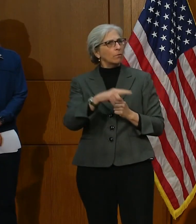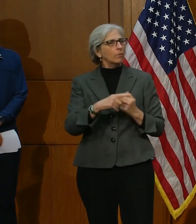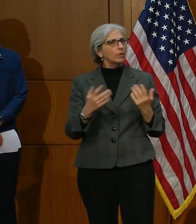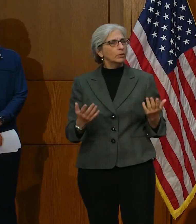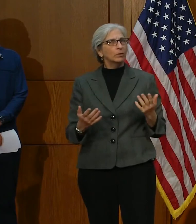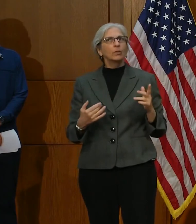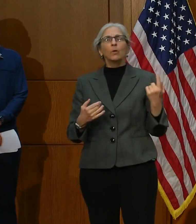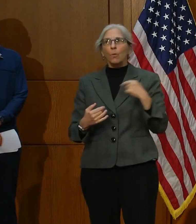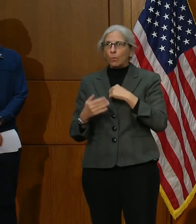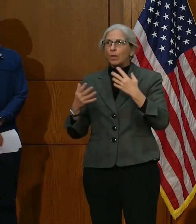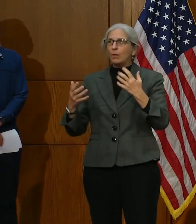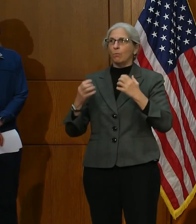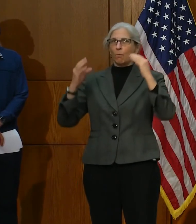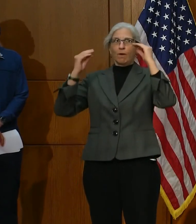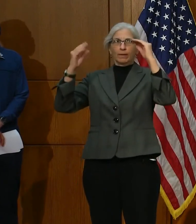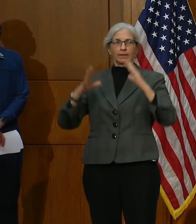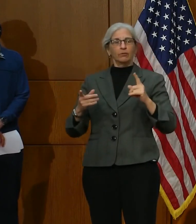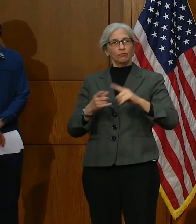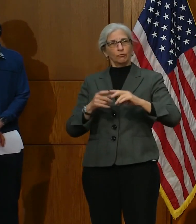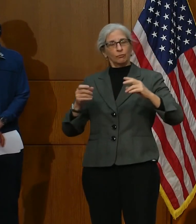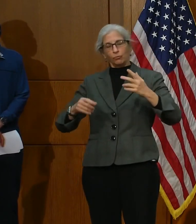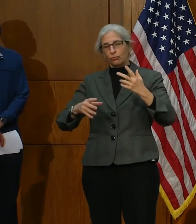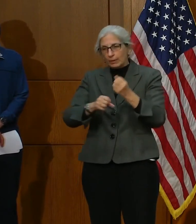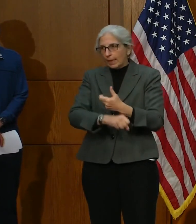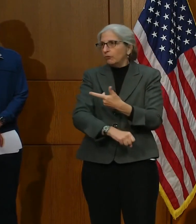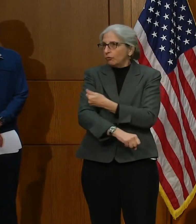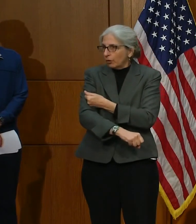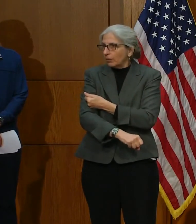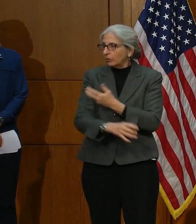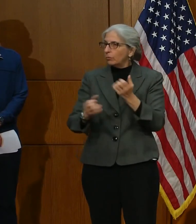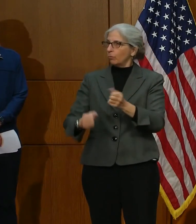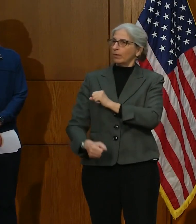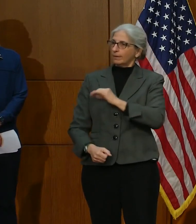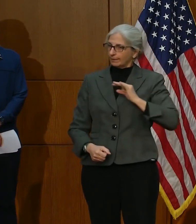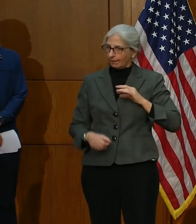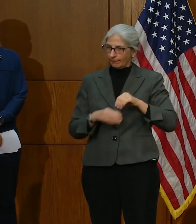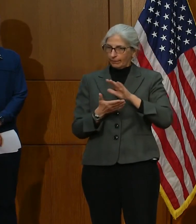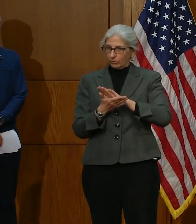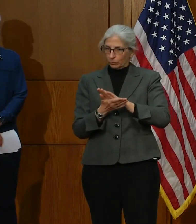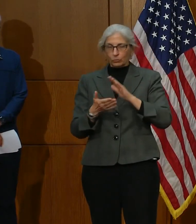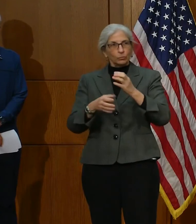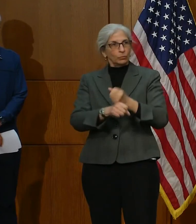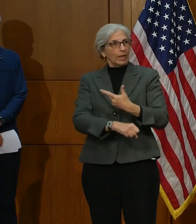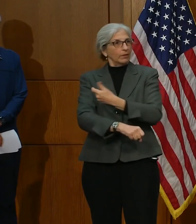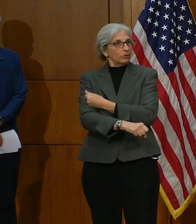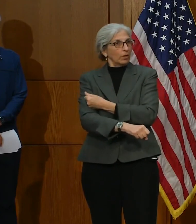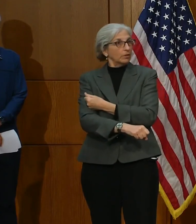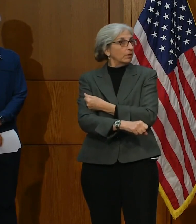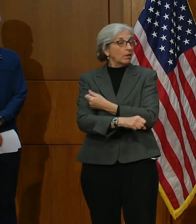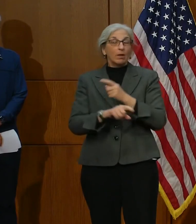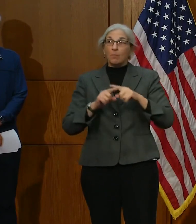PART OF THAT QUESTION THAT I THINK IS THAT. YOU KNOW, WHILE WE WANT OUR TEACHERS TO ALL BE